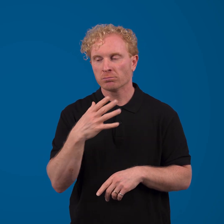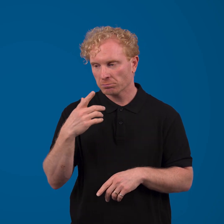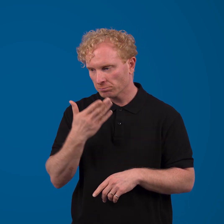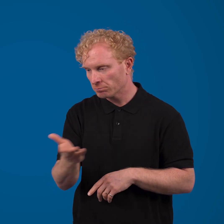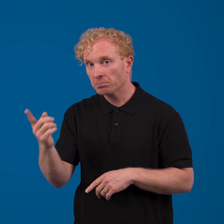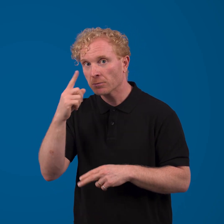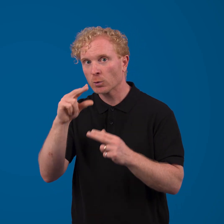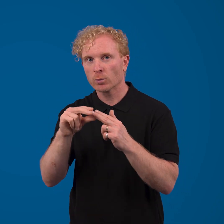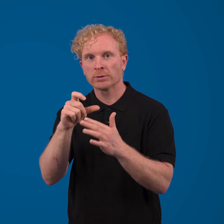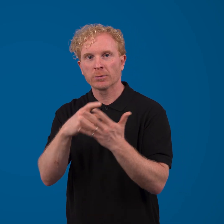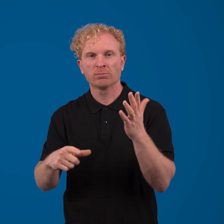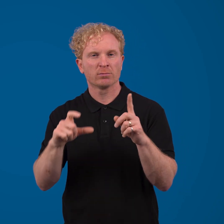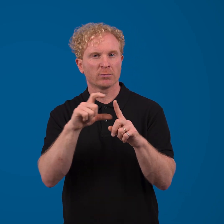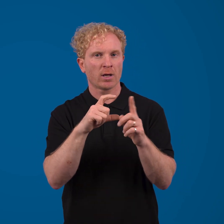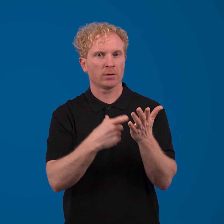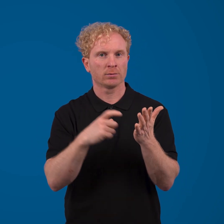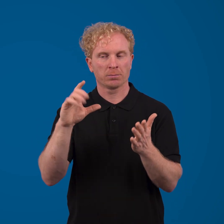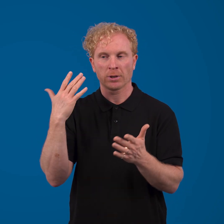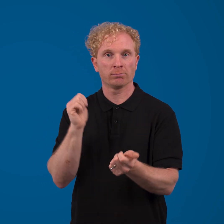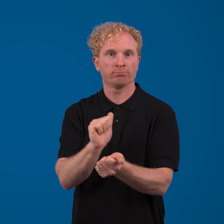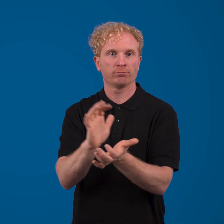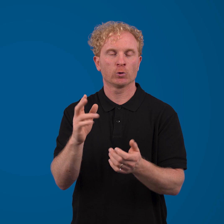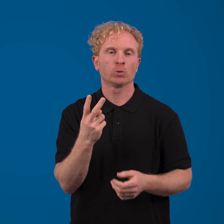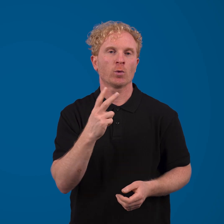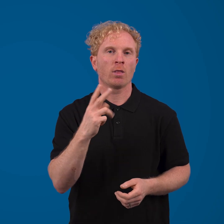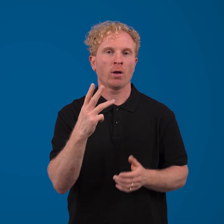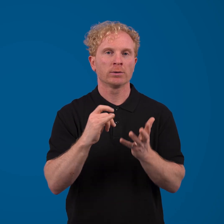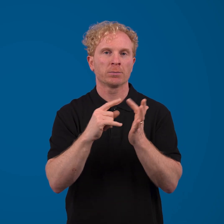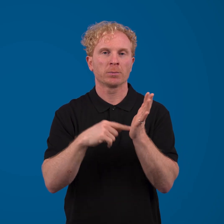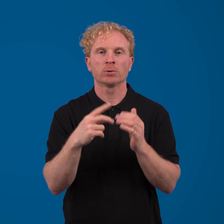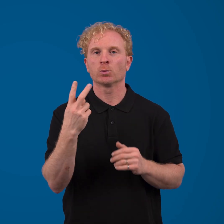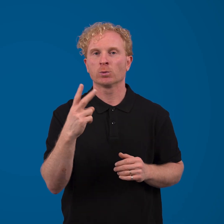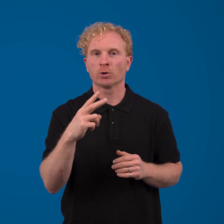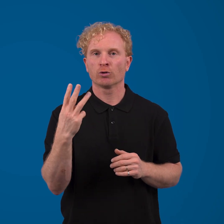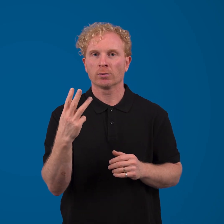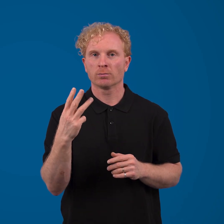of People with Disability (Disability Royal Commission) was released on 29 September 2023.